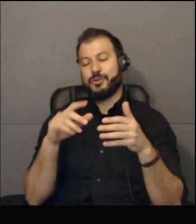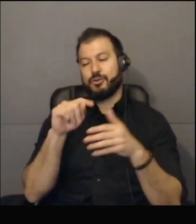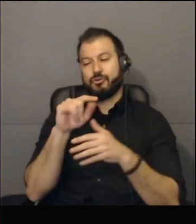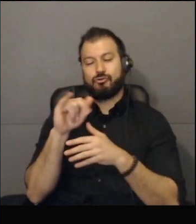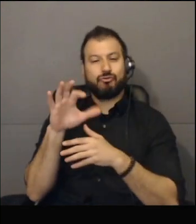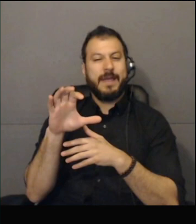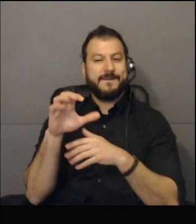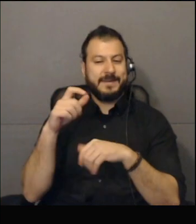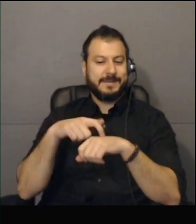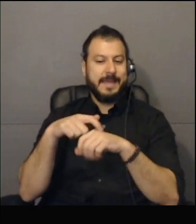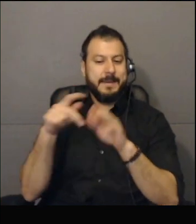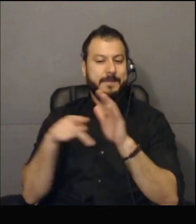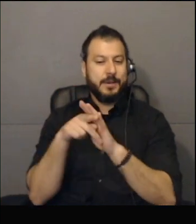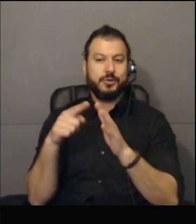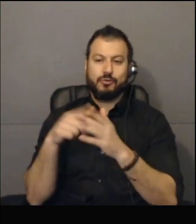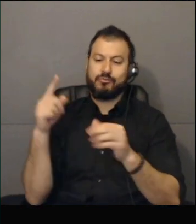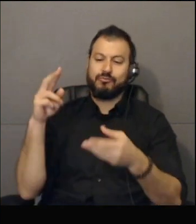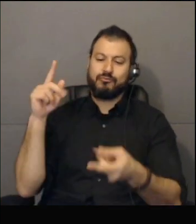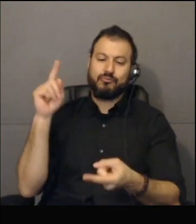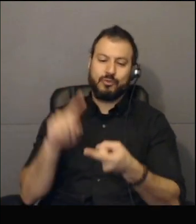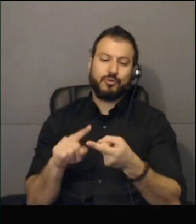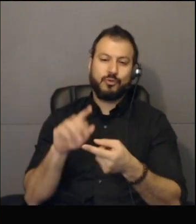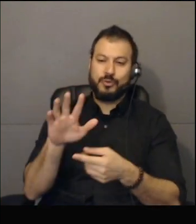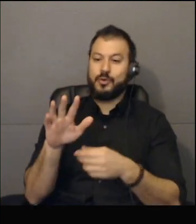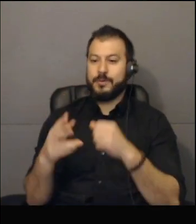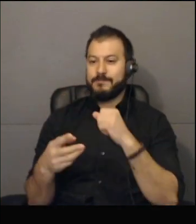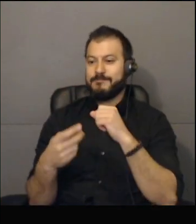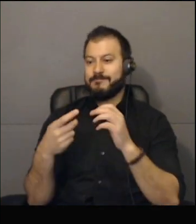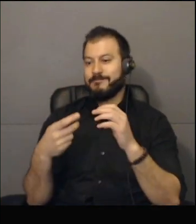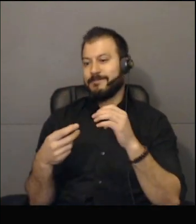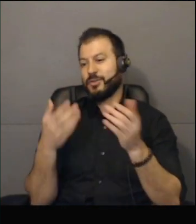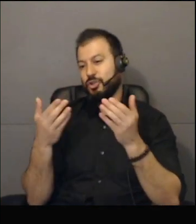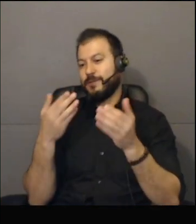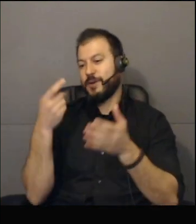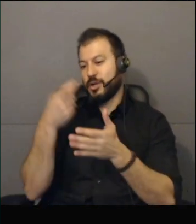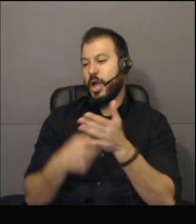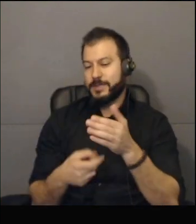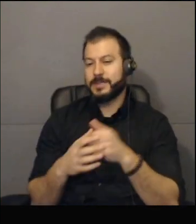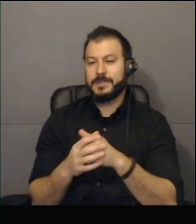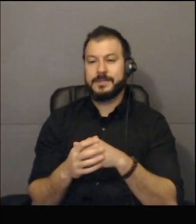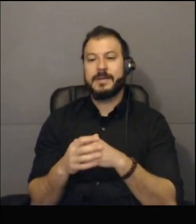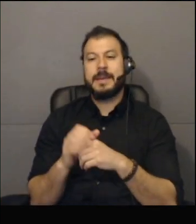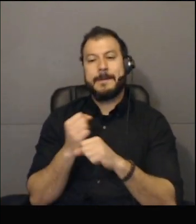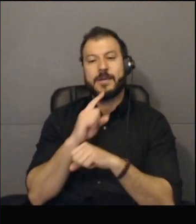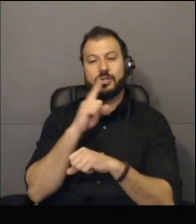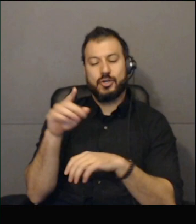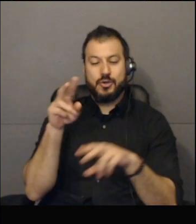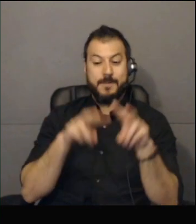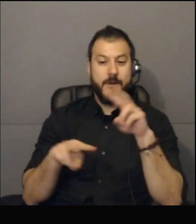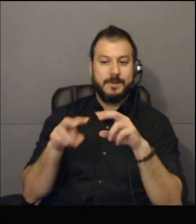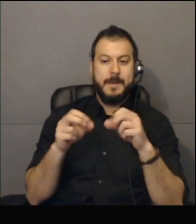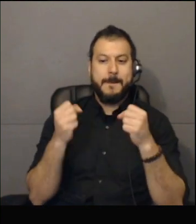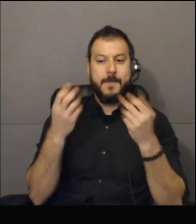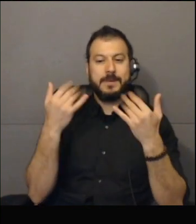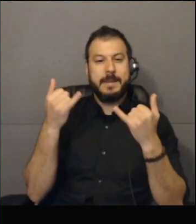server costs of your standby pools. Now be sure to explore the multiplayer API reference docs